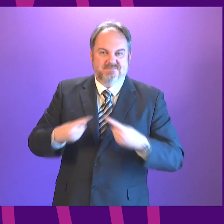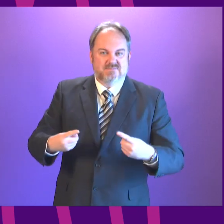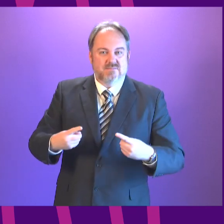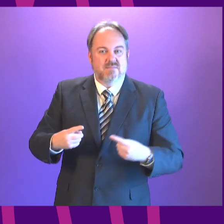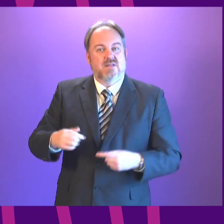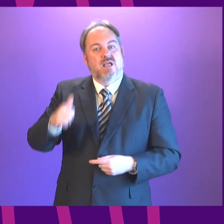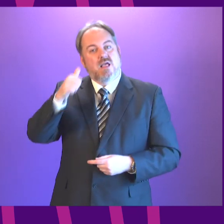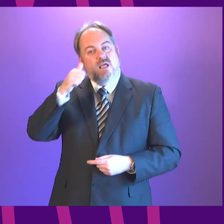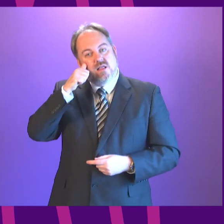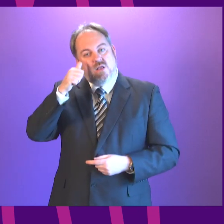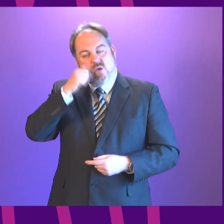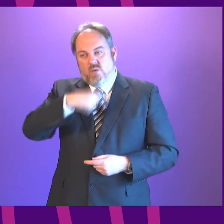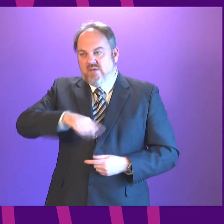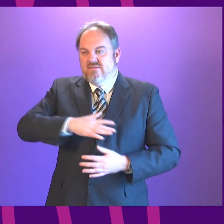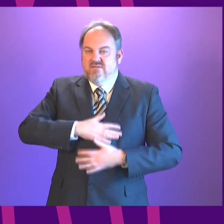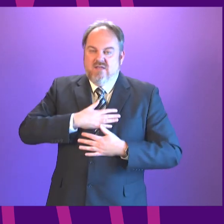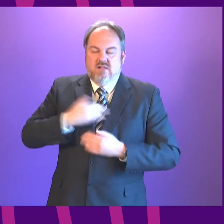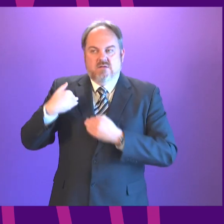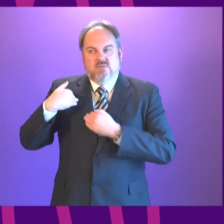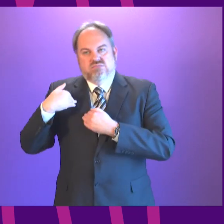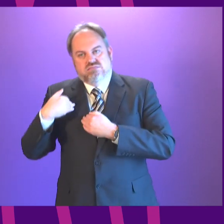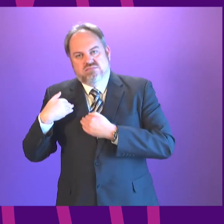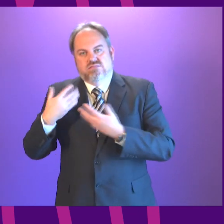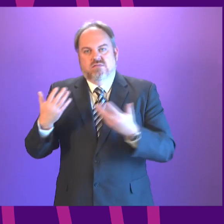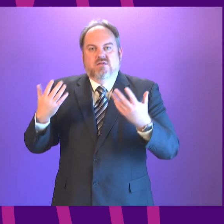the heavy burden that we all feel just with some hopeful words.